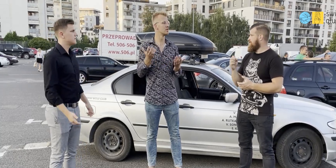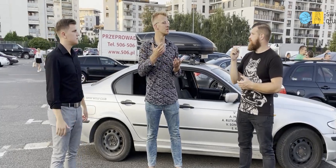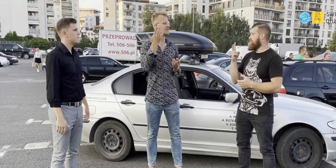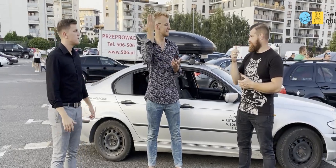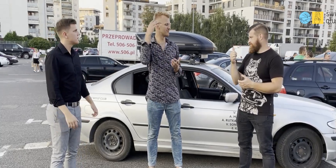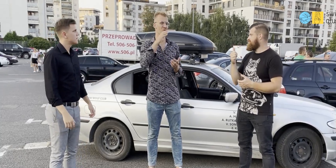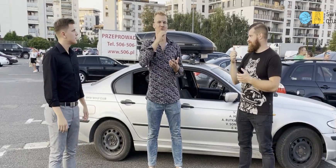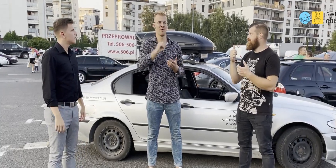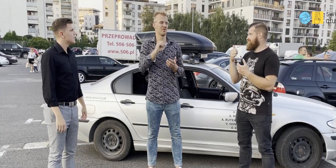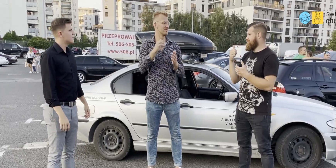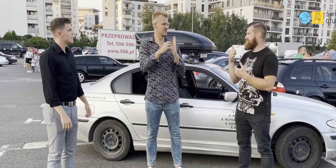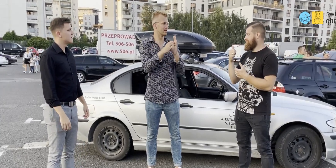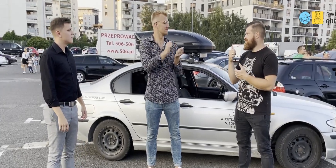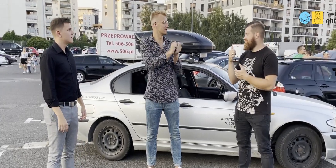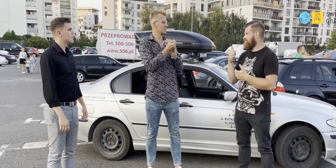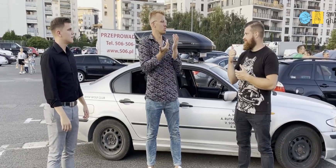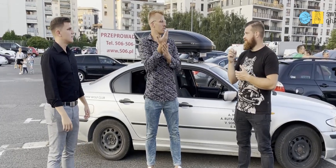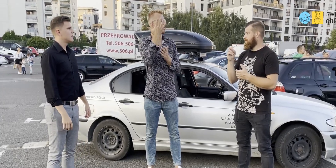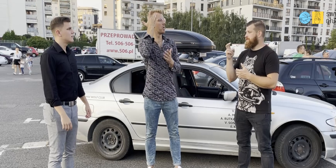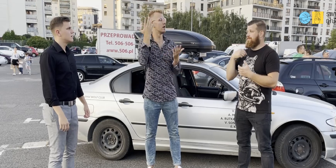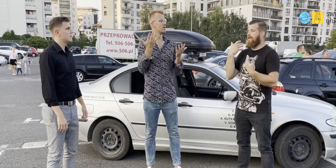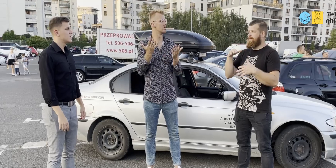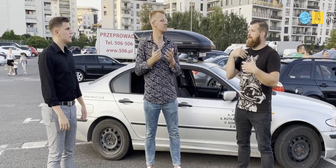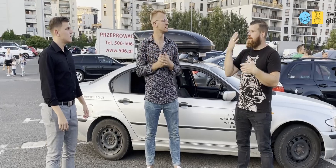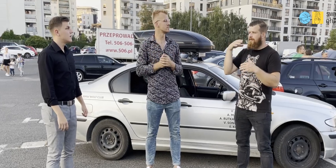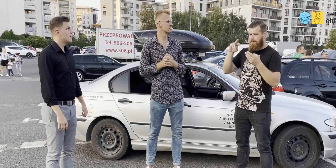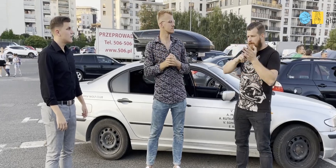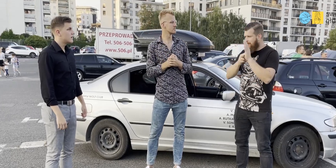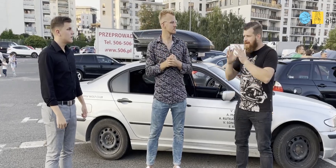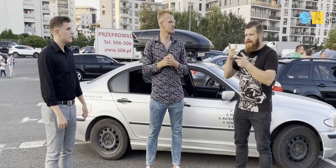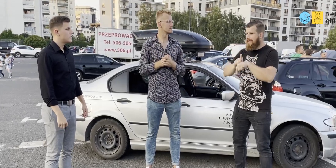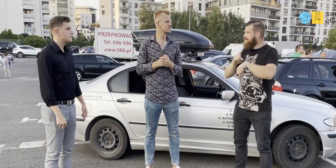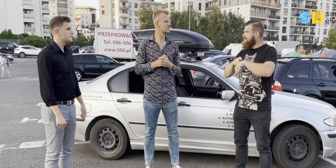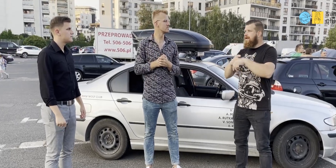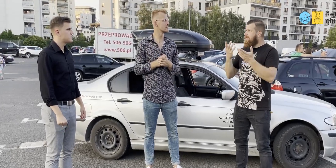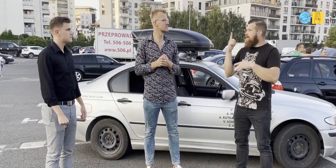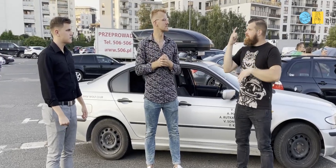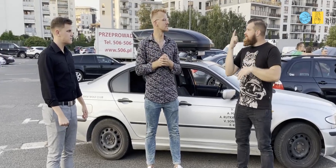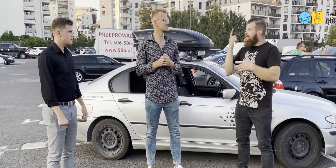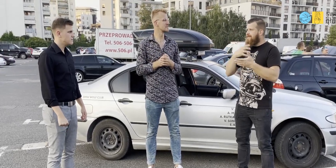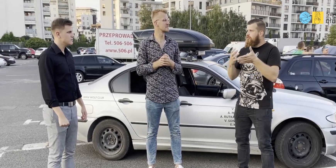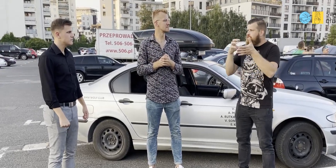What was the reason? [G]: We chose the first logo "fast",